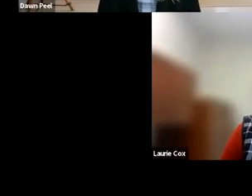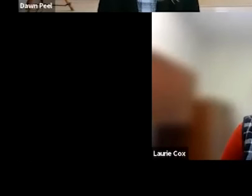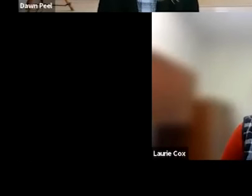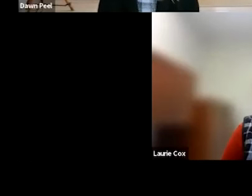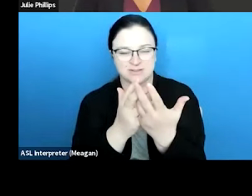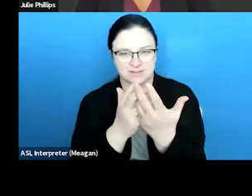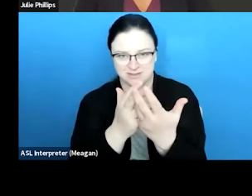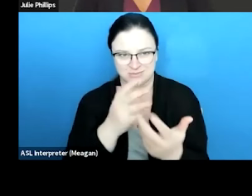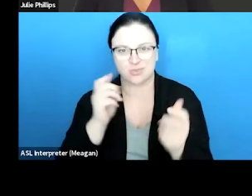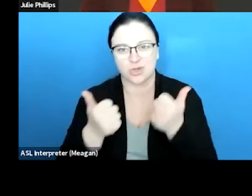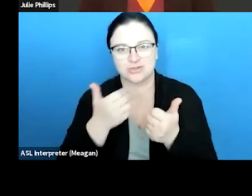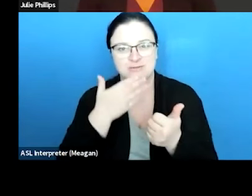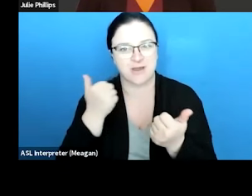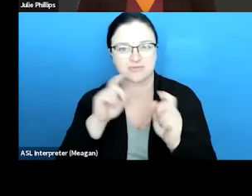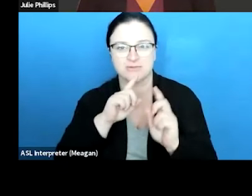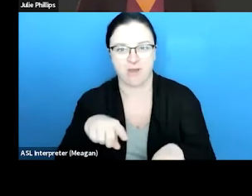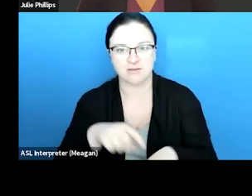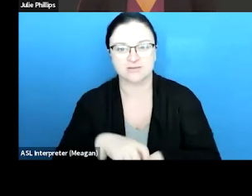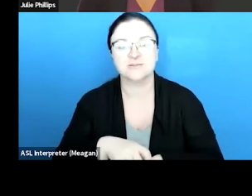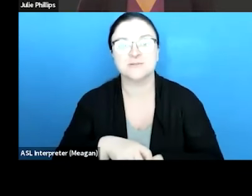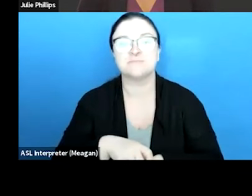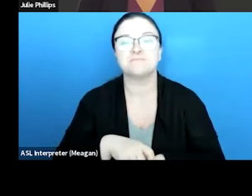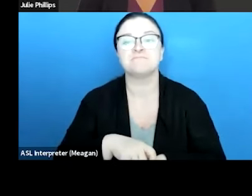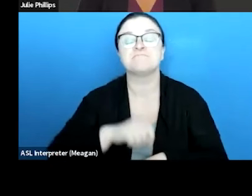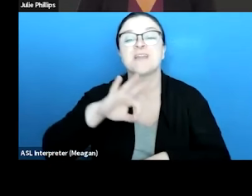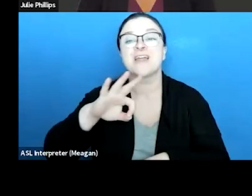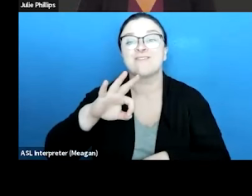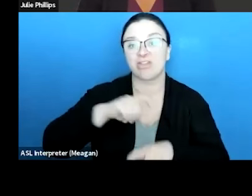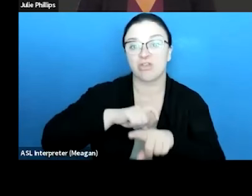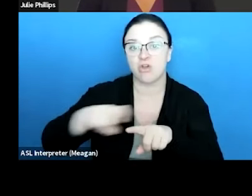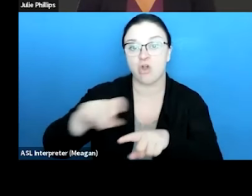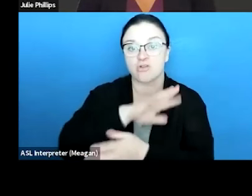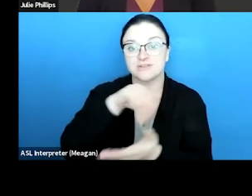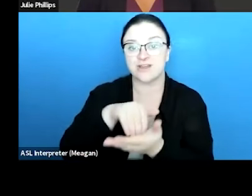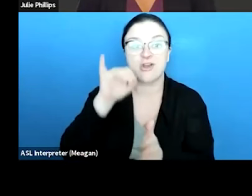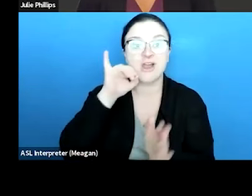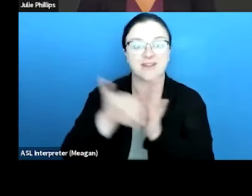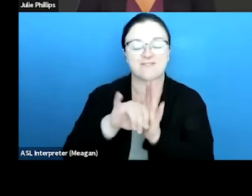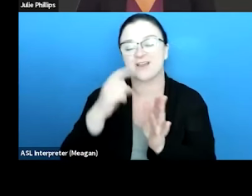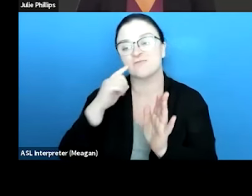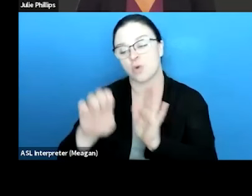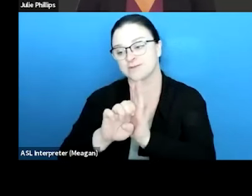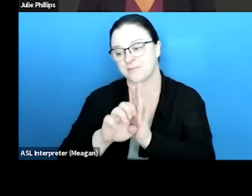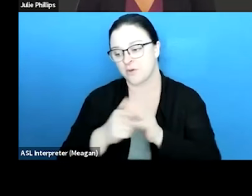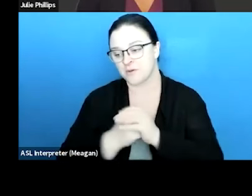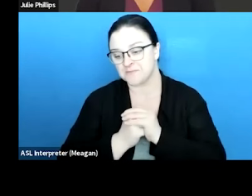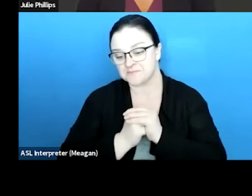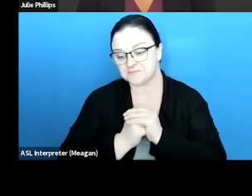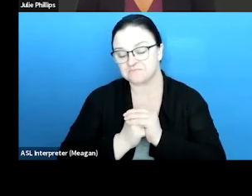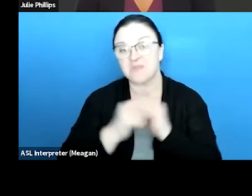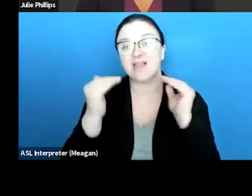One thing I'll say is if the call center identifies, for example, it's a Level 1 dispatch